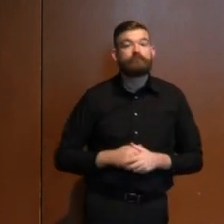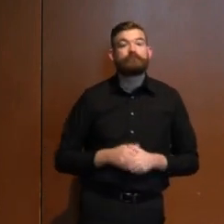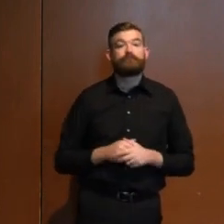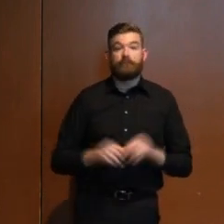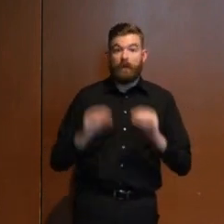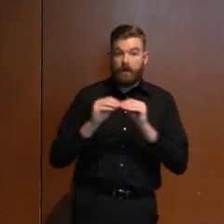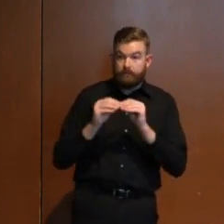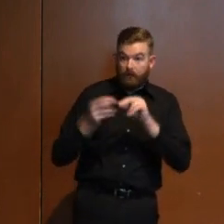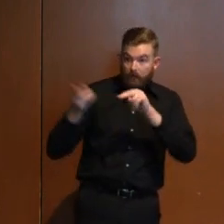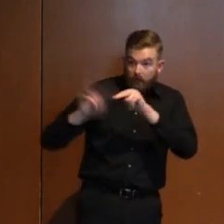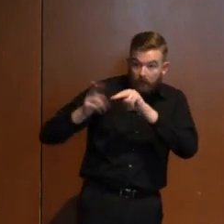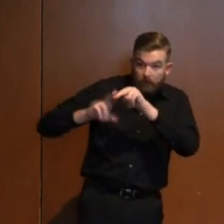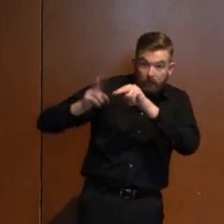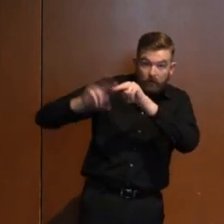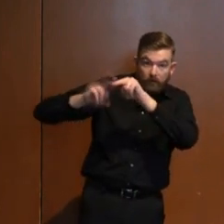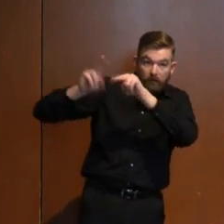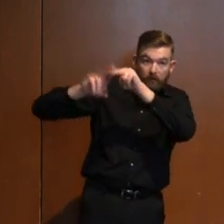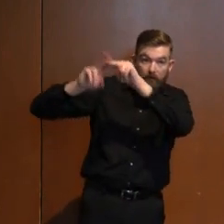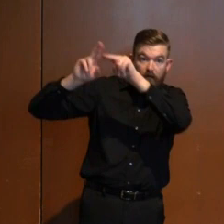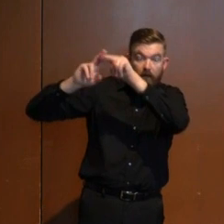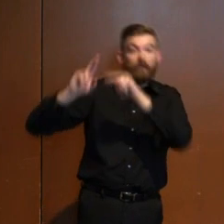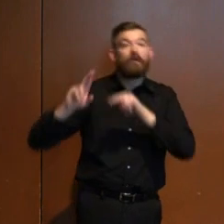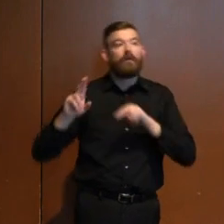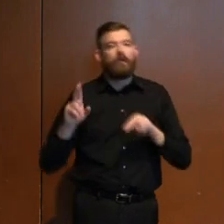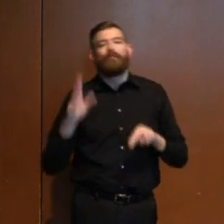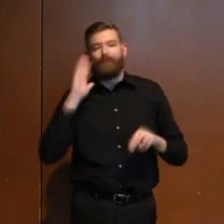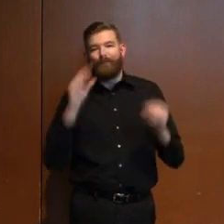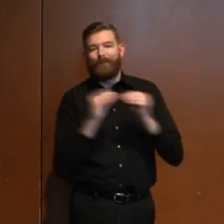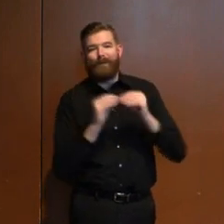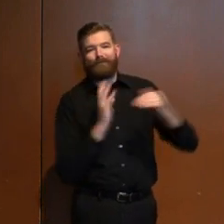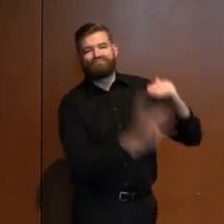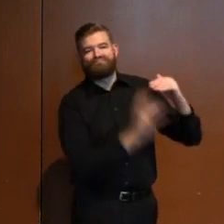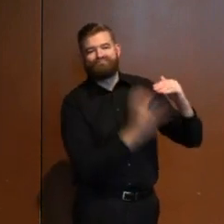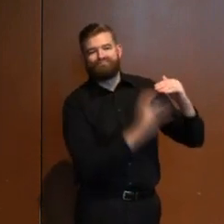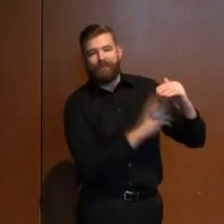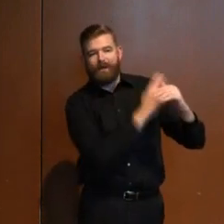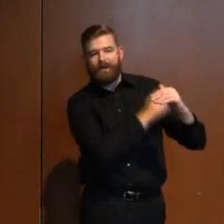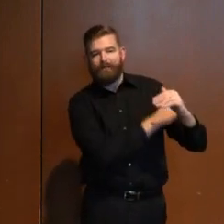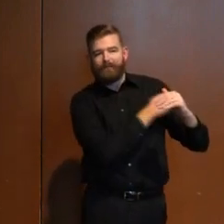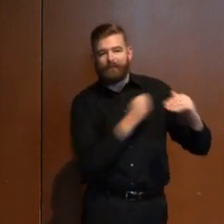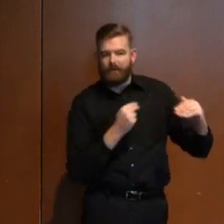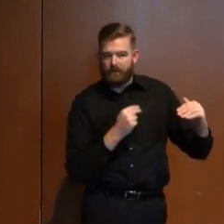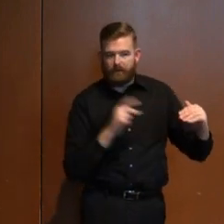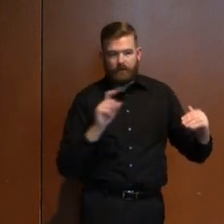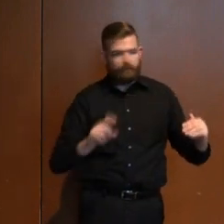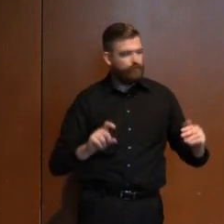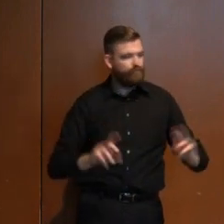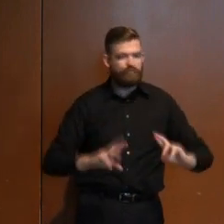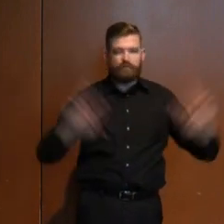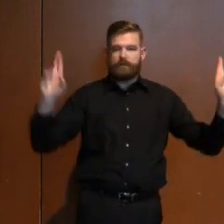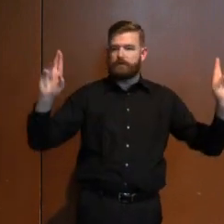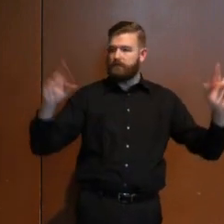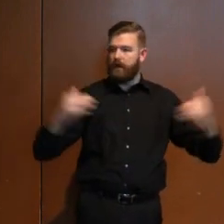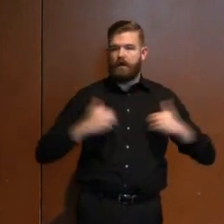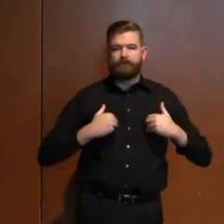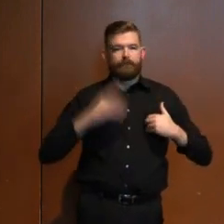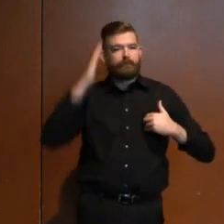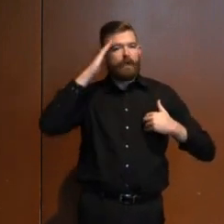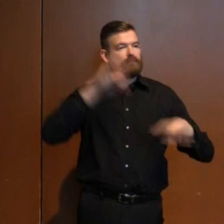PREPAREDNESS EFFORTS. SO THAT WE ARE READY TO RESPOND TO THE INCREASE IN THE CASES